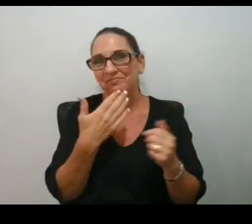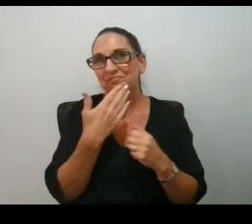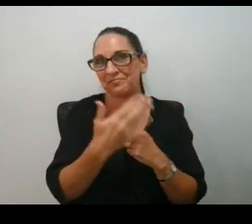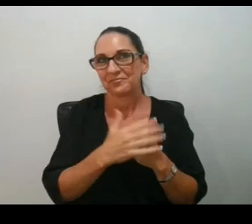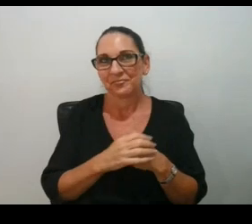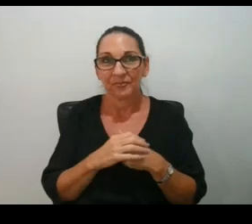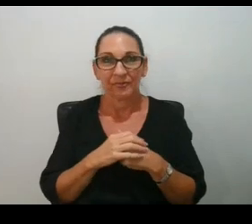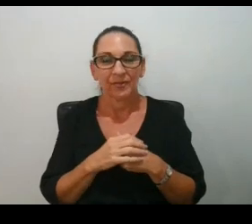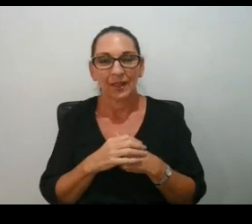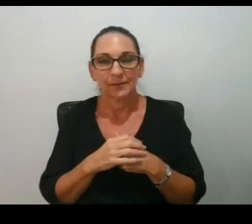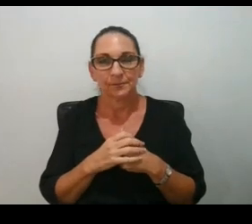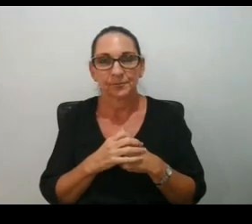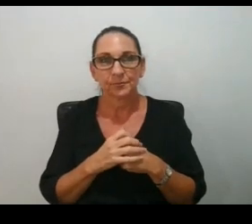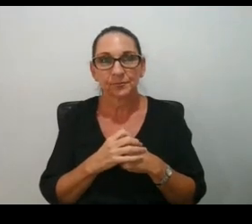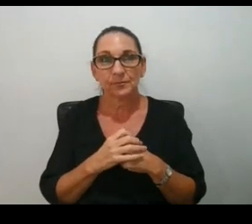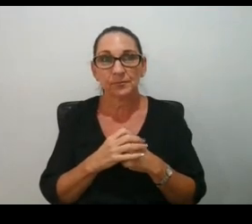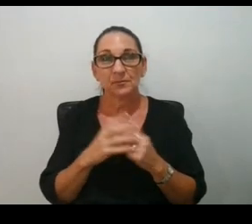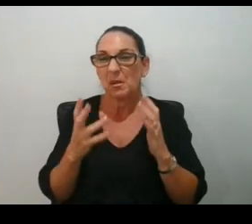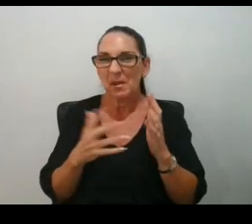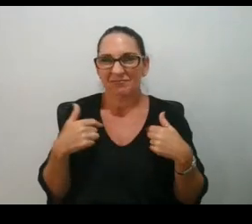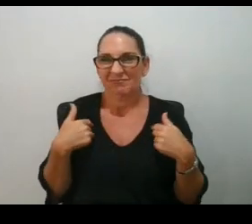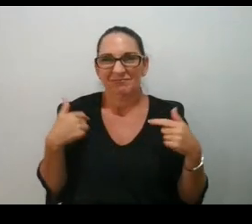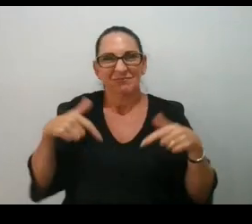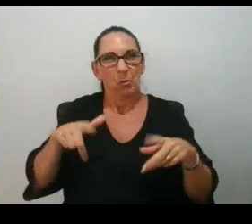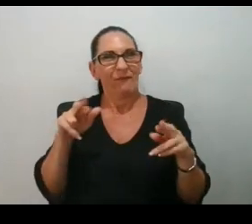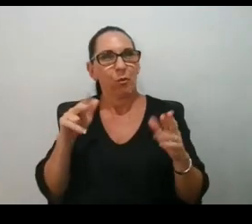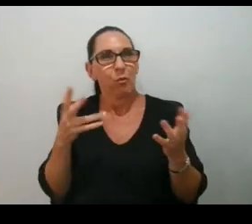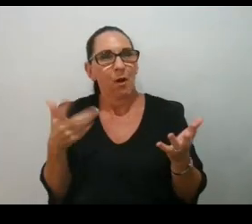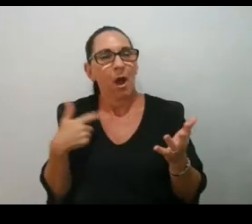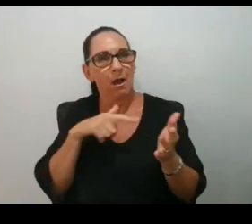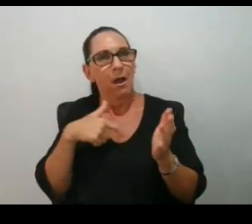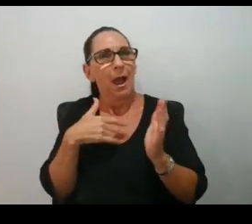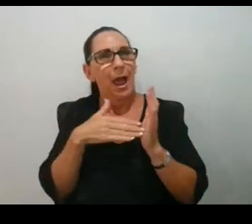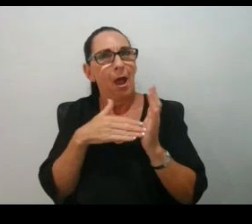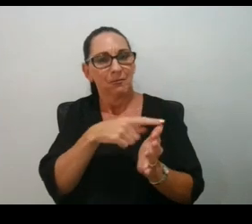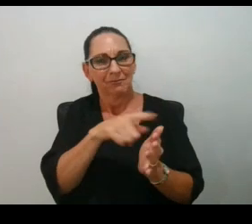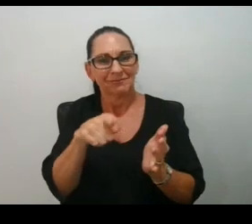um what do we do well we help people um who have legal problems but can't afford to pay